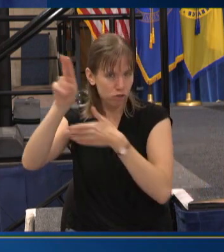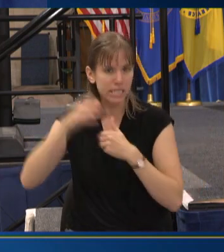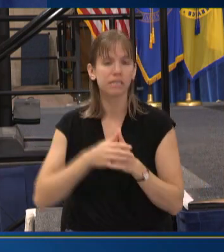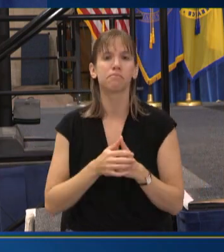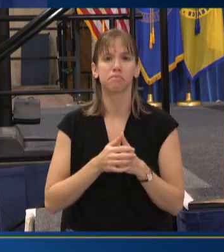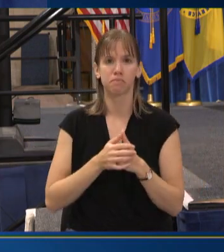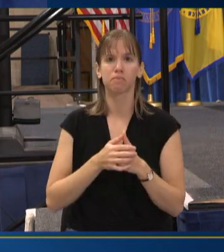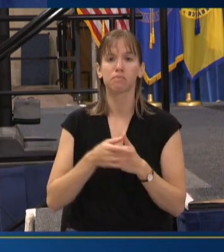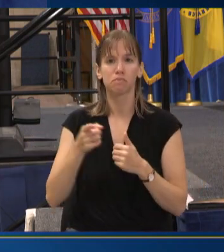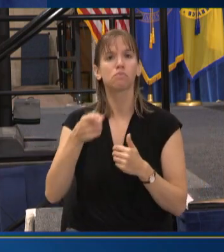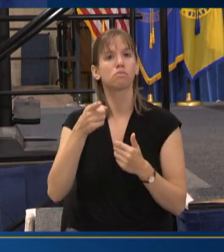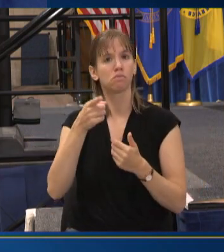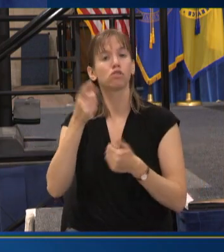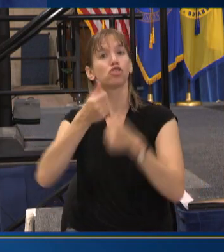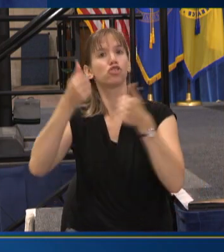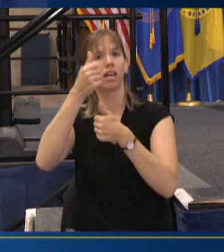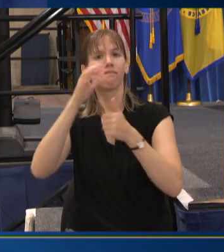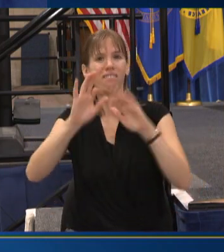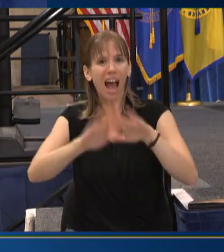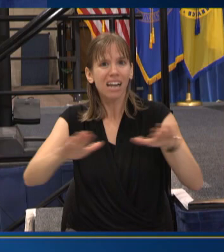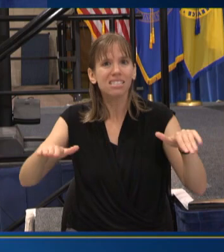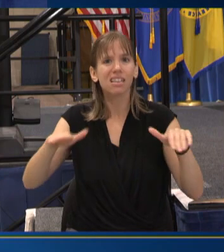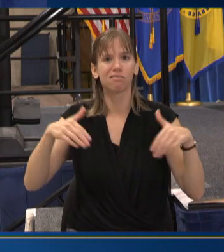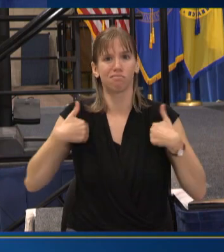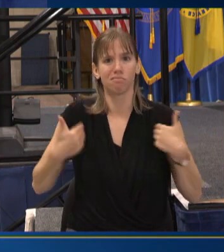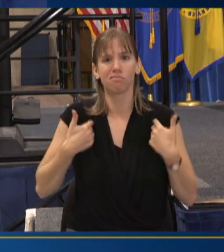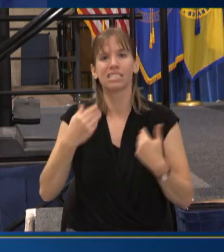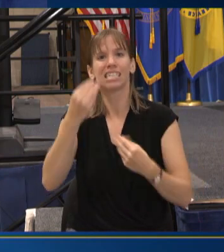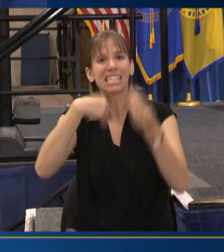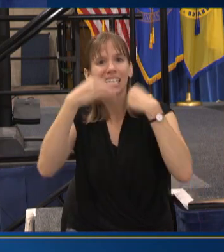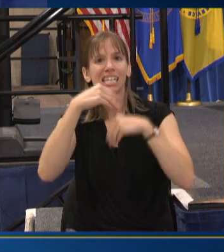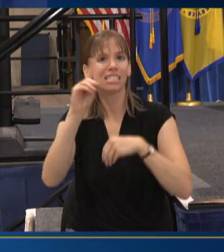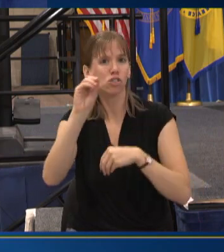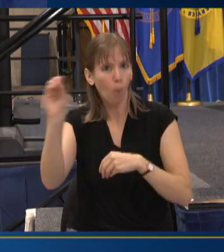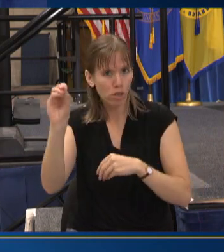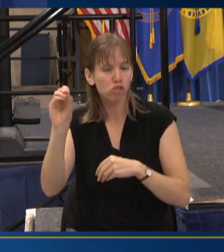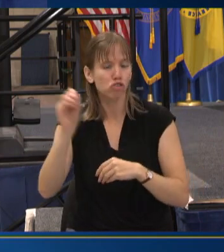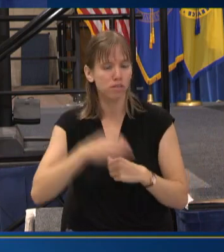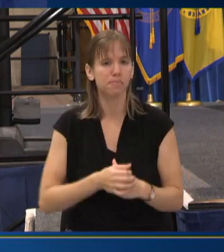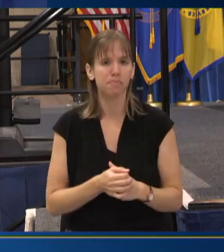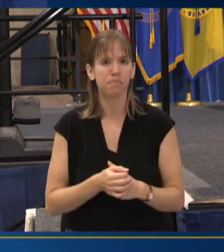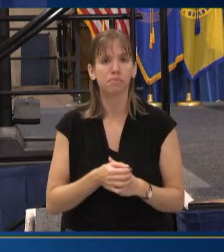medicine and eating disorders at the Penn State Hershey Medical Center. She served as Pennsylvania's Physician